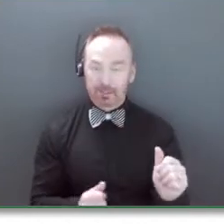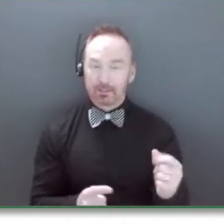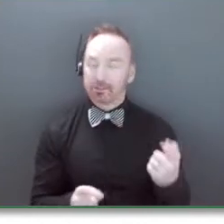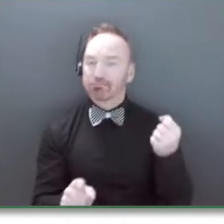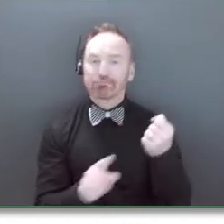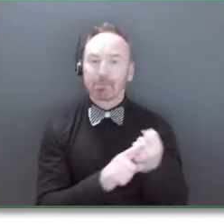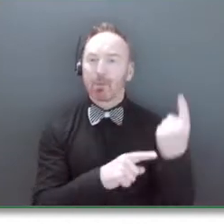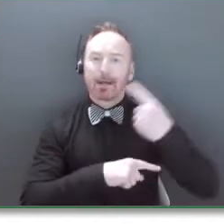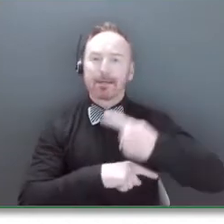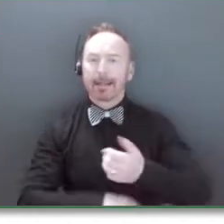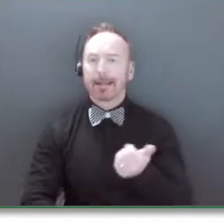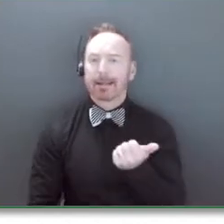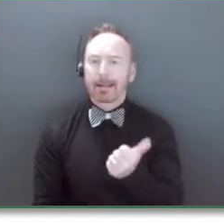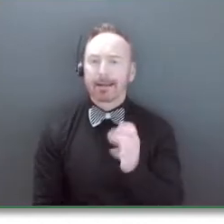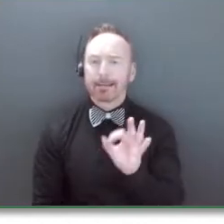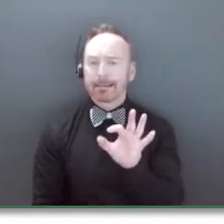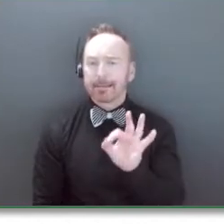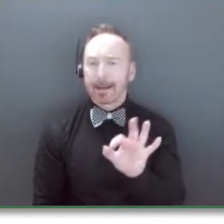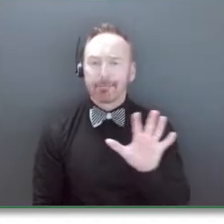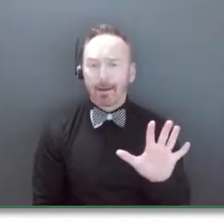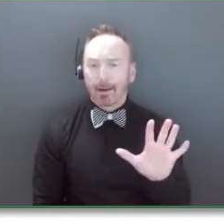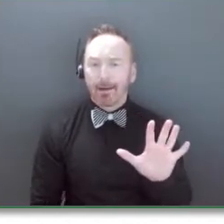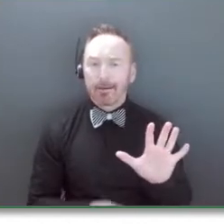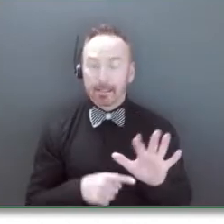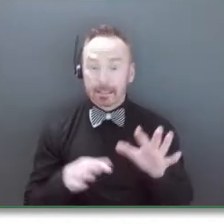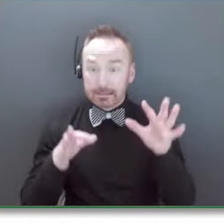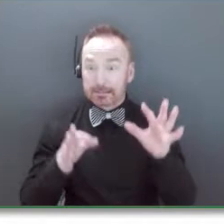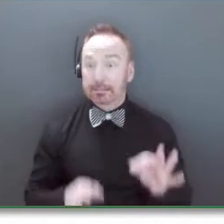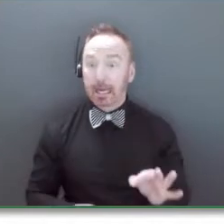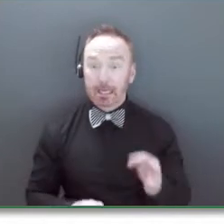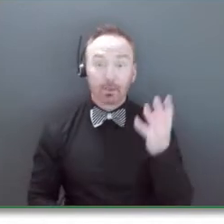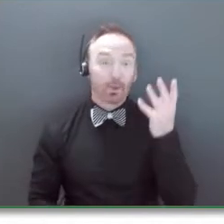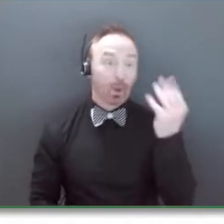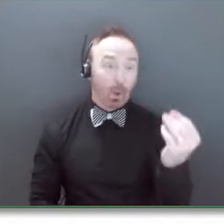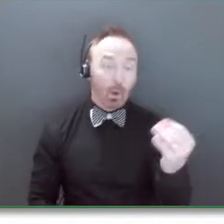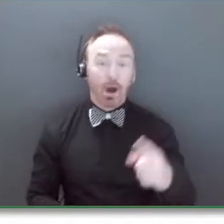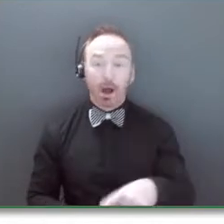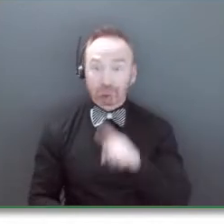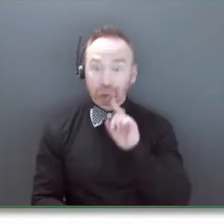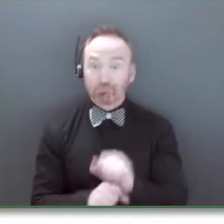on a real hike and he talked to a volunteer from our tetra society which